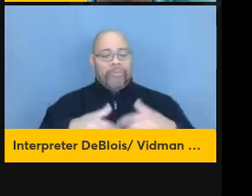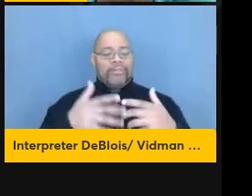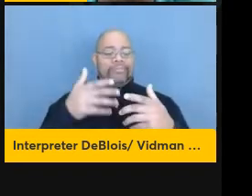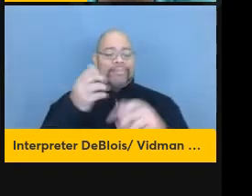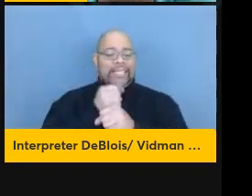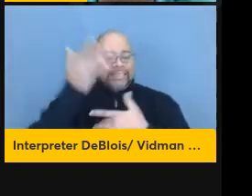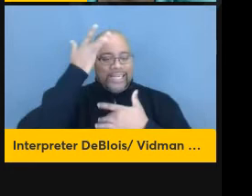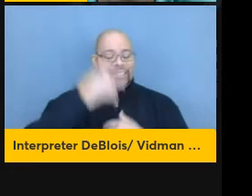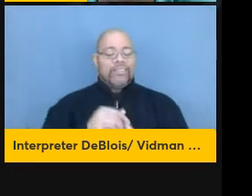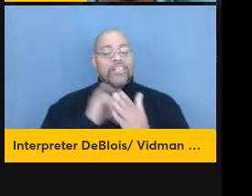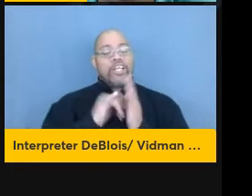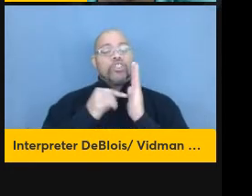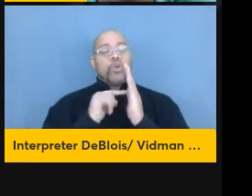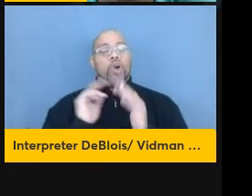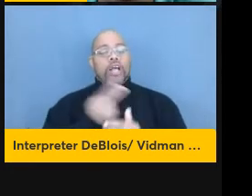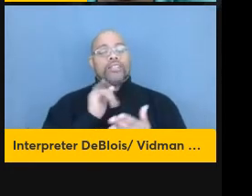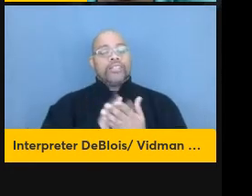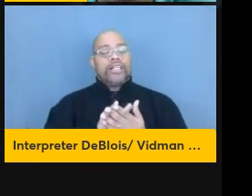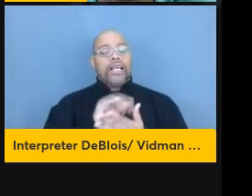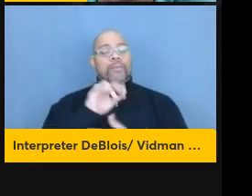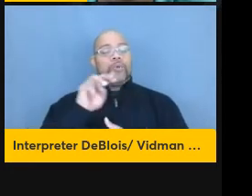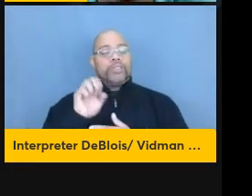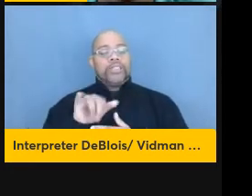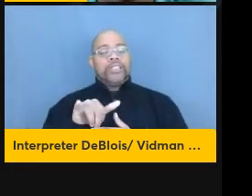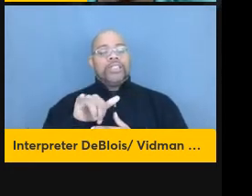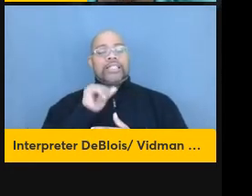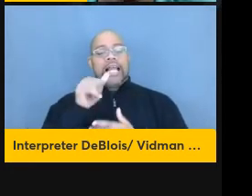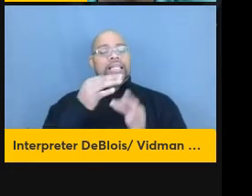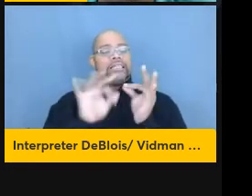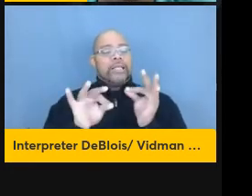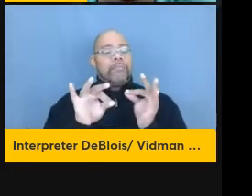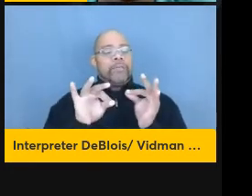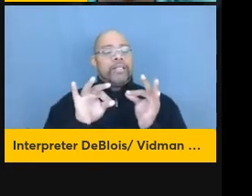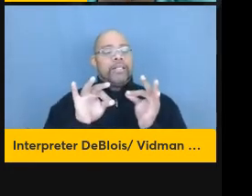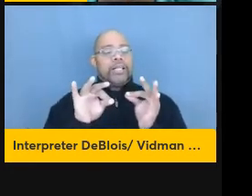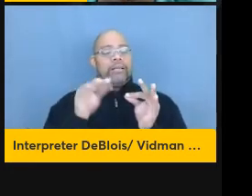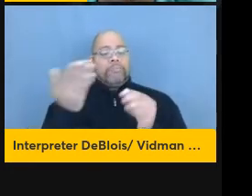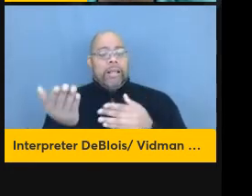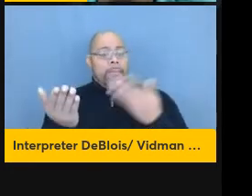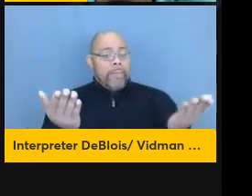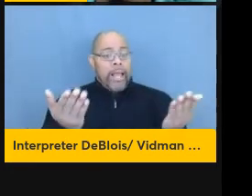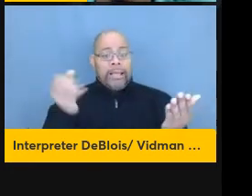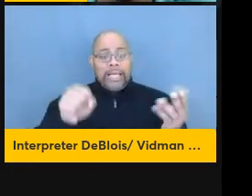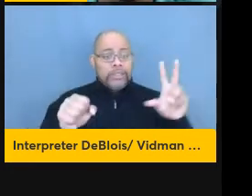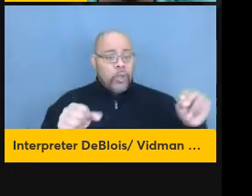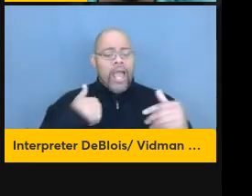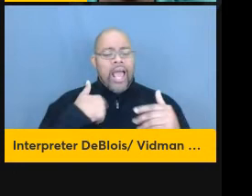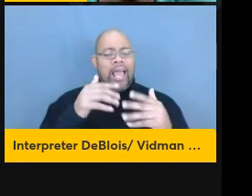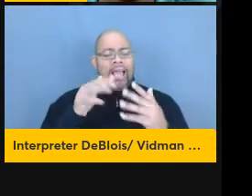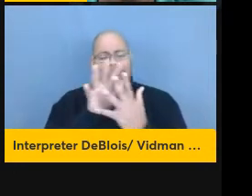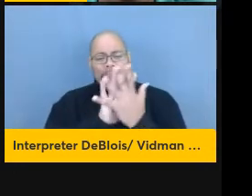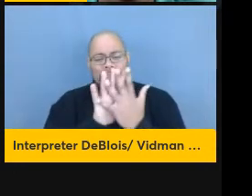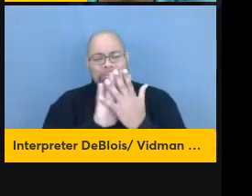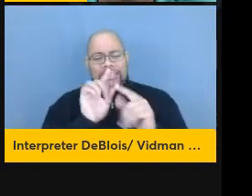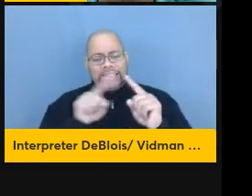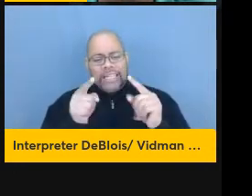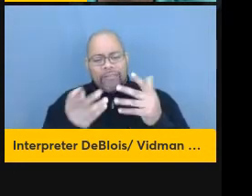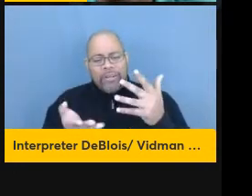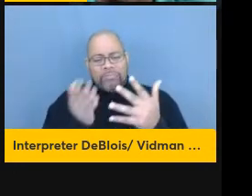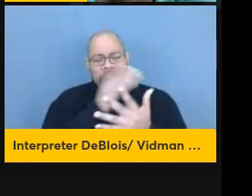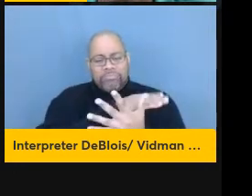that showed us that in fact, immunity is not simply a black and white box, there's grades of immunity, and, you know, yeah, it's